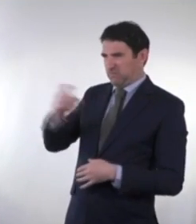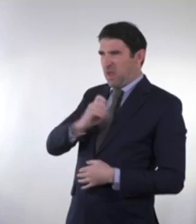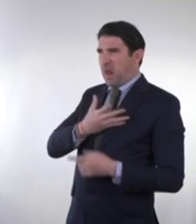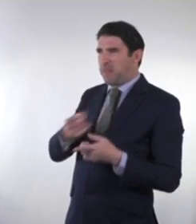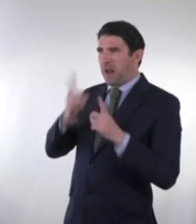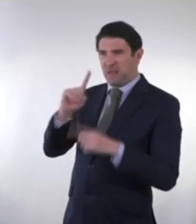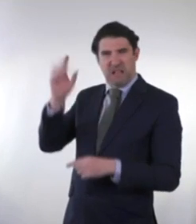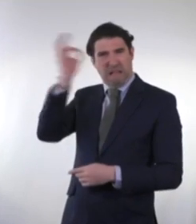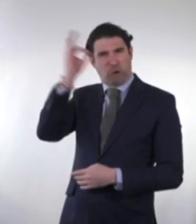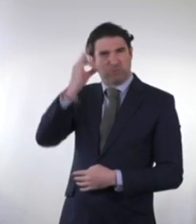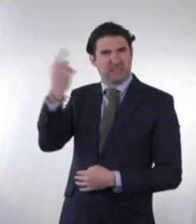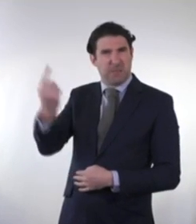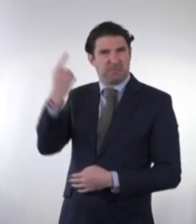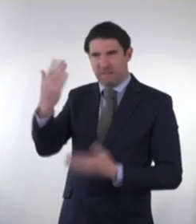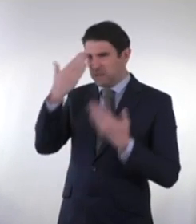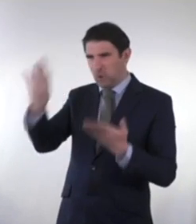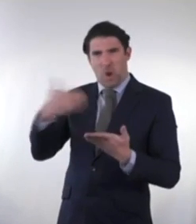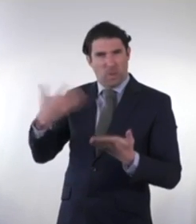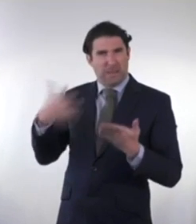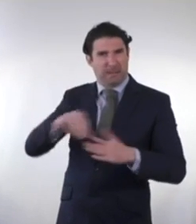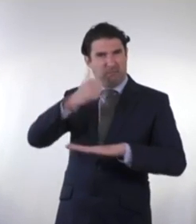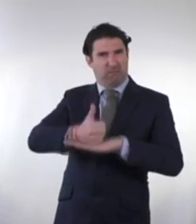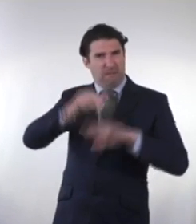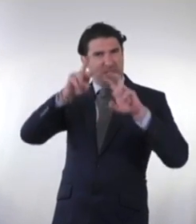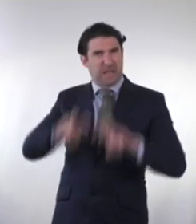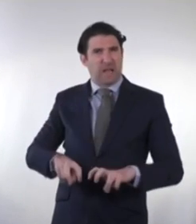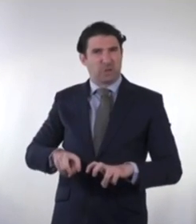to write to him in the next few days about what we are doing for levelling up in the midlands.